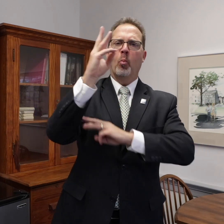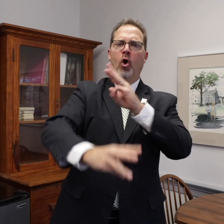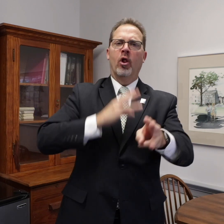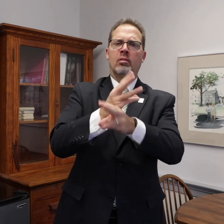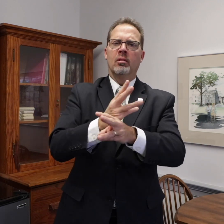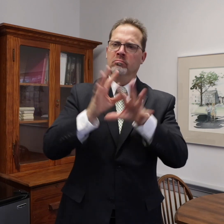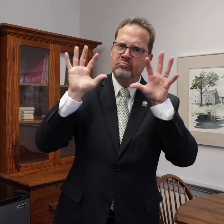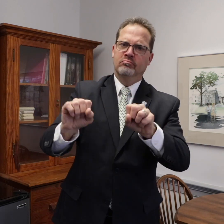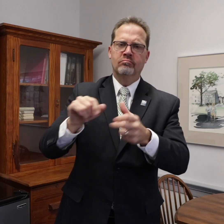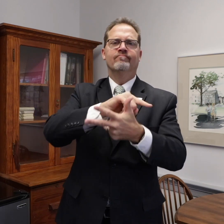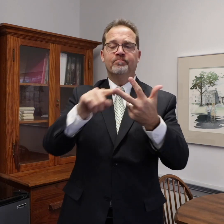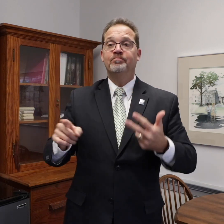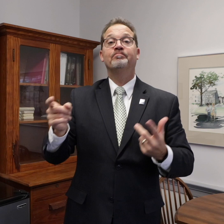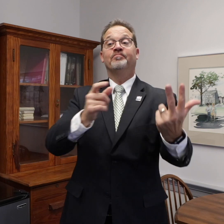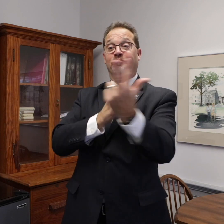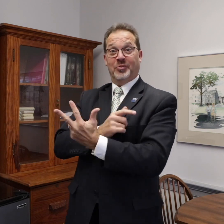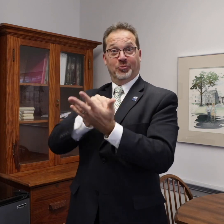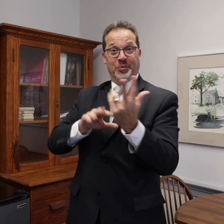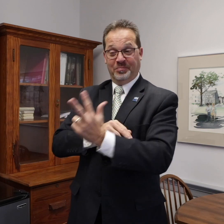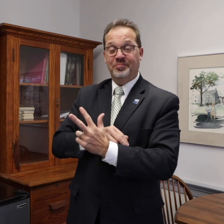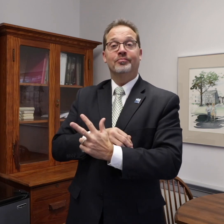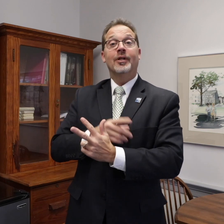free internet service.